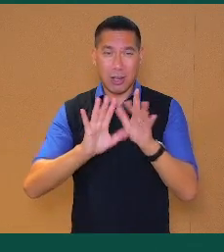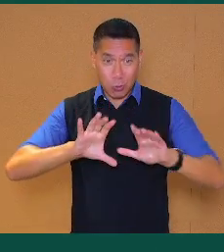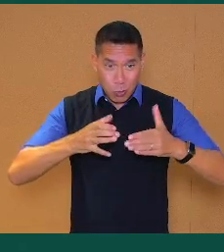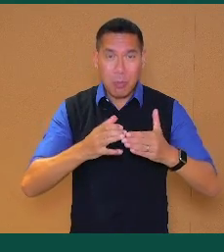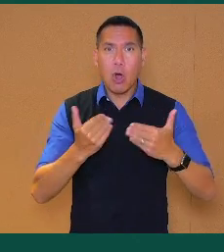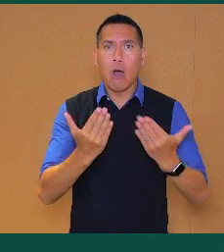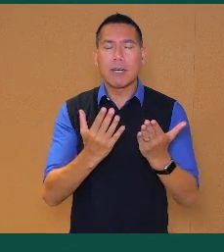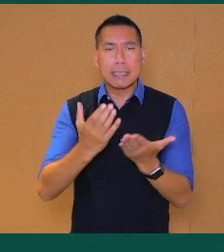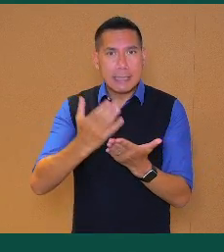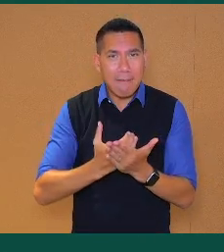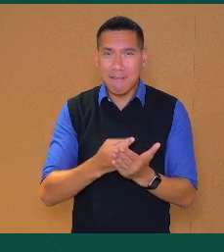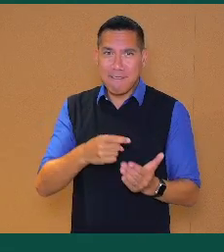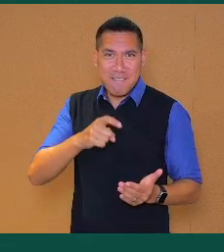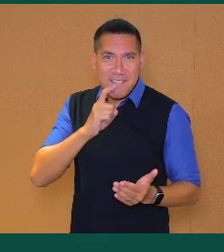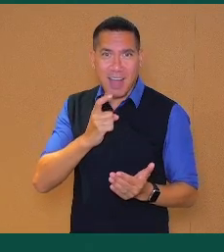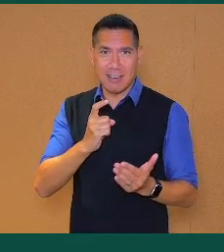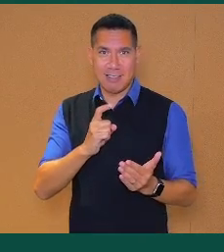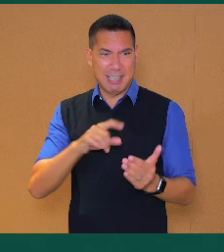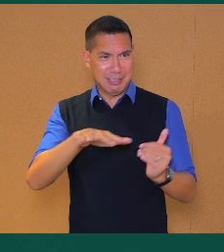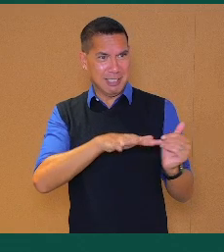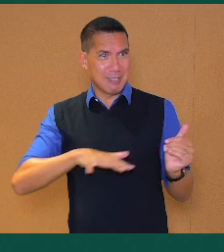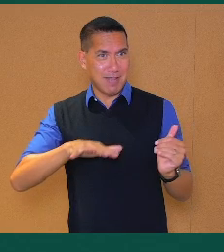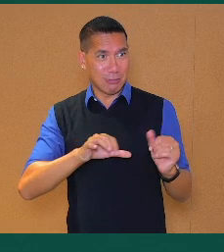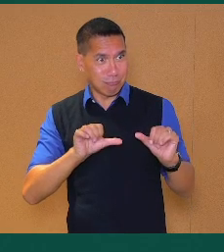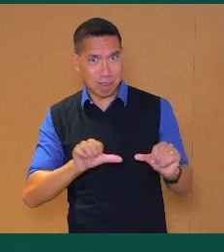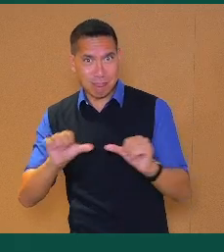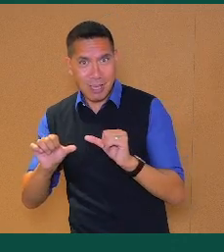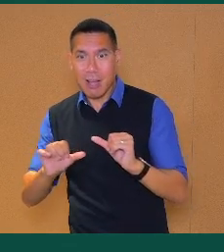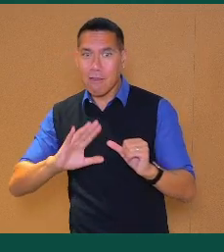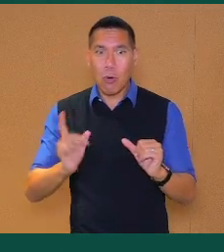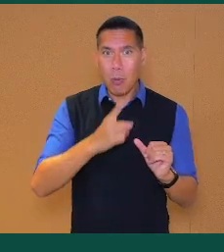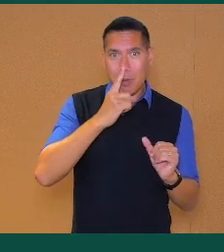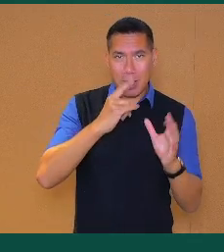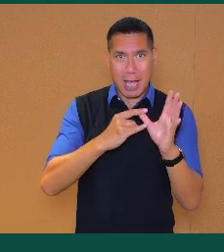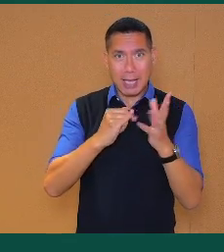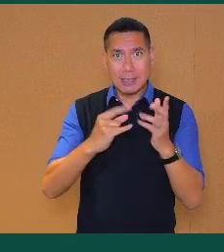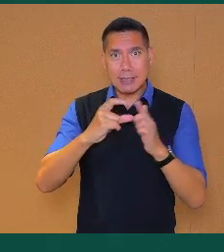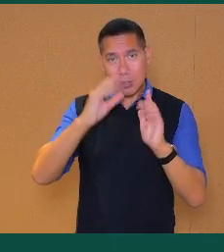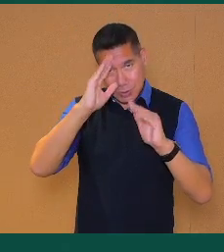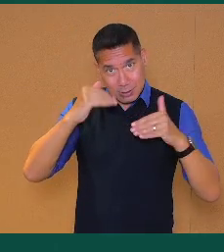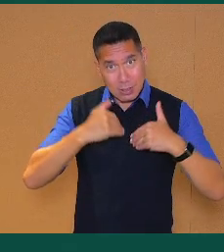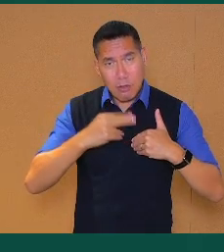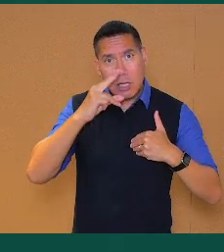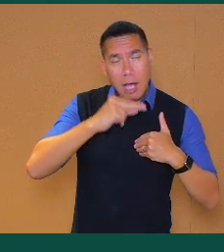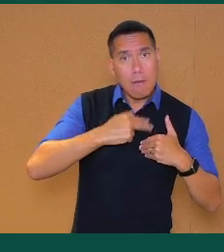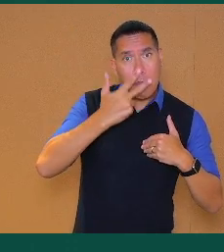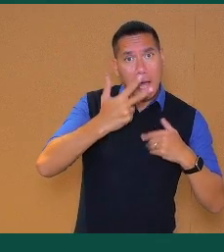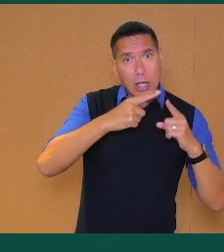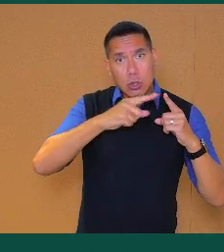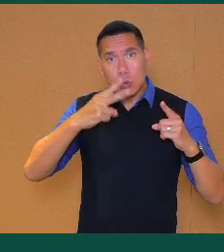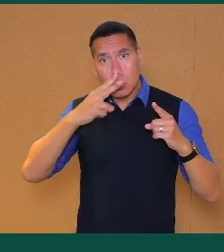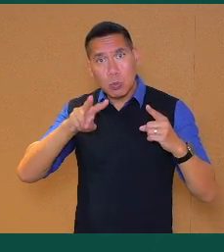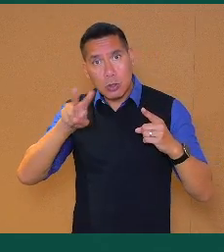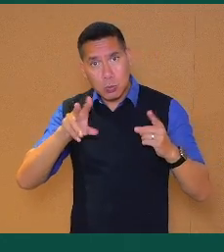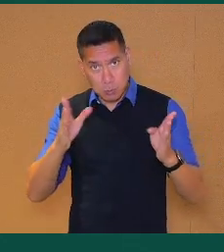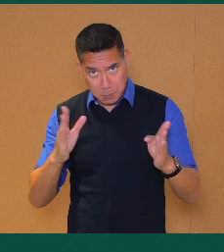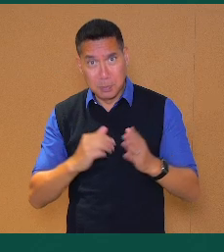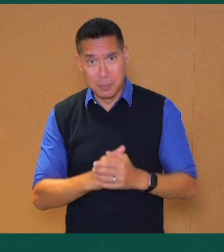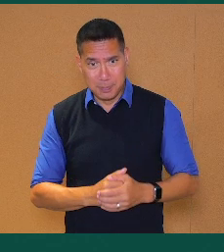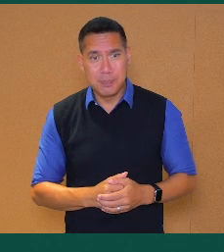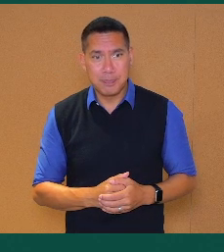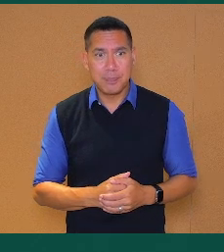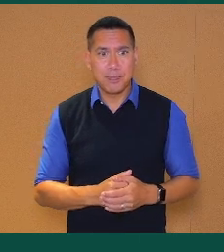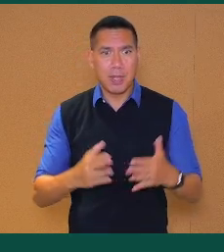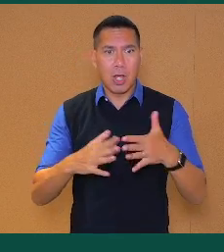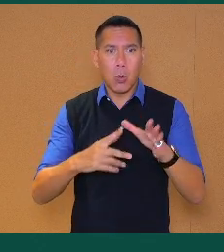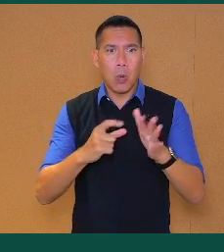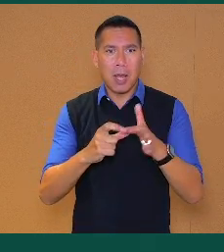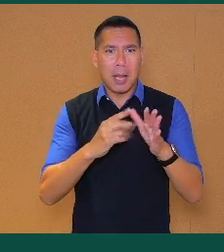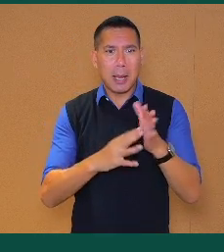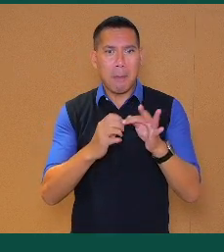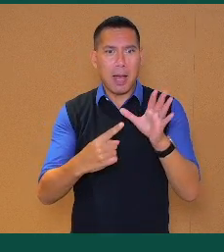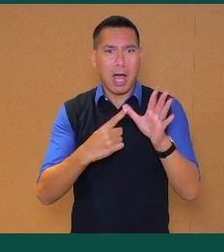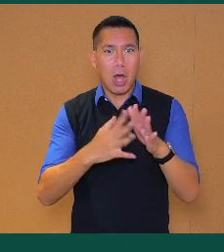old. Wadamba Wilam.